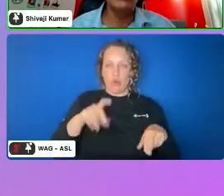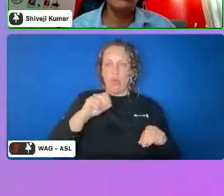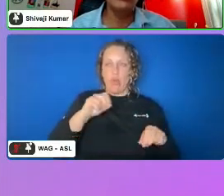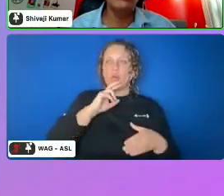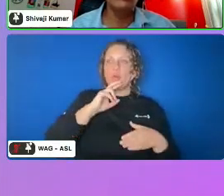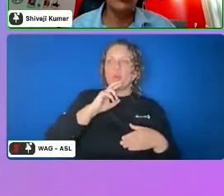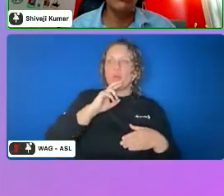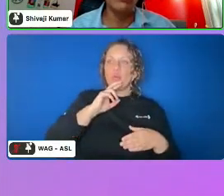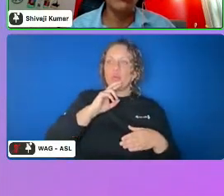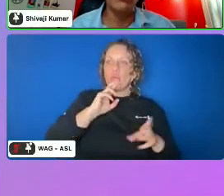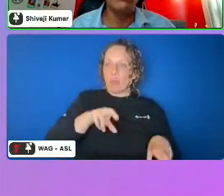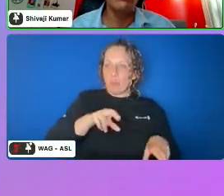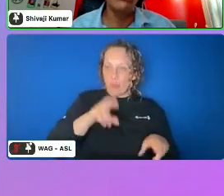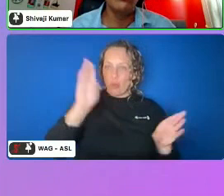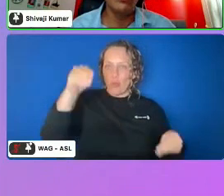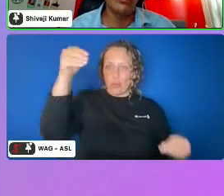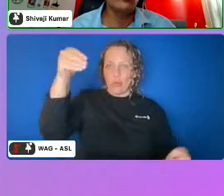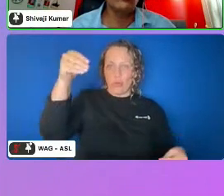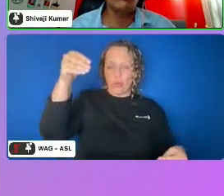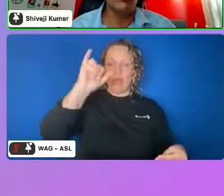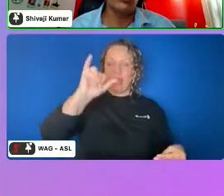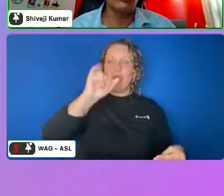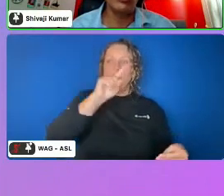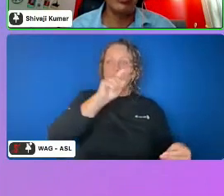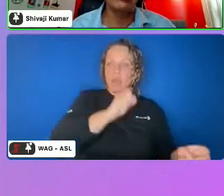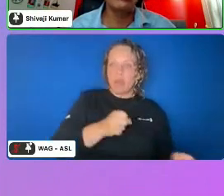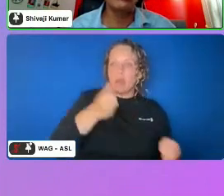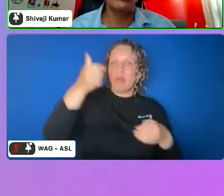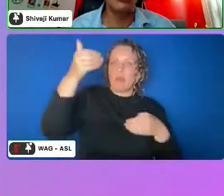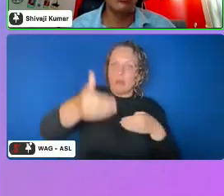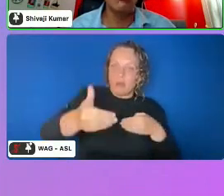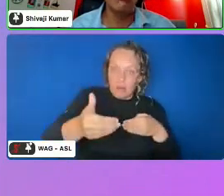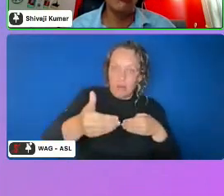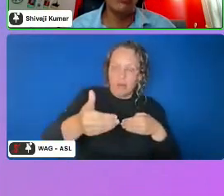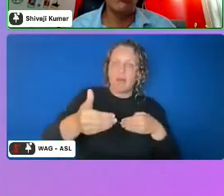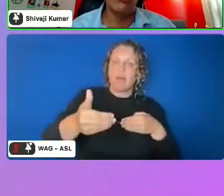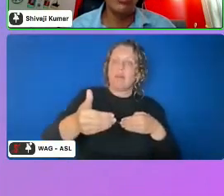it feeds into our other next reports test, monitor,